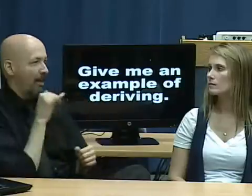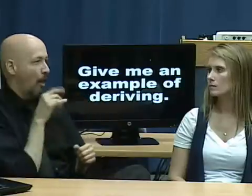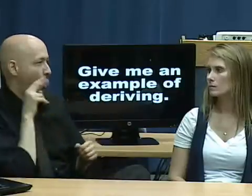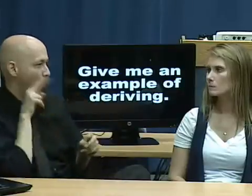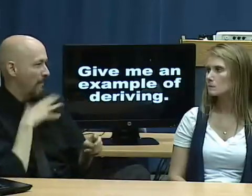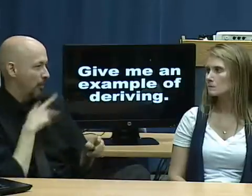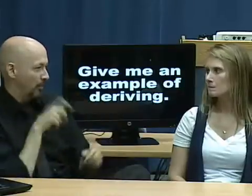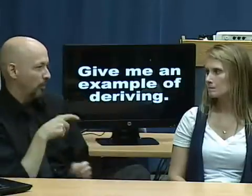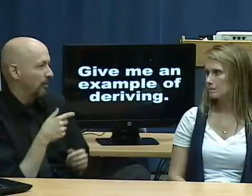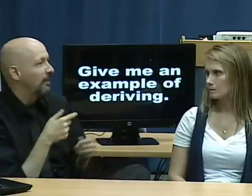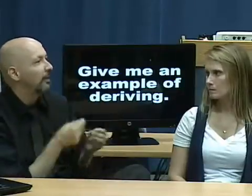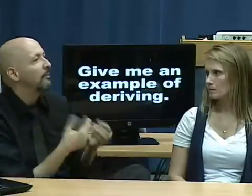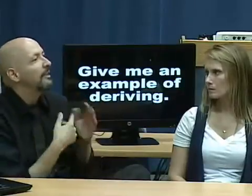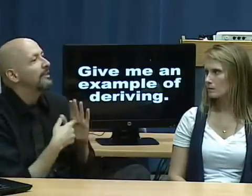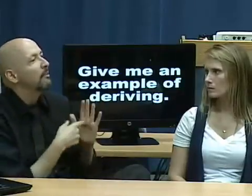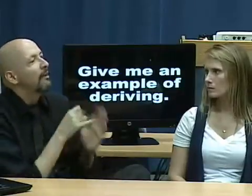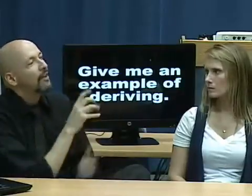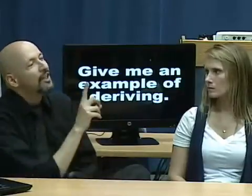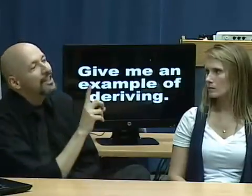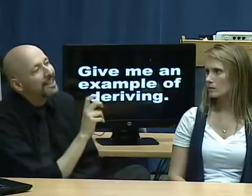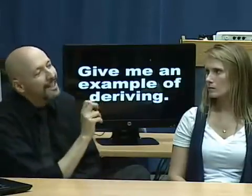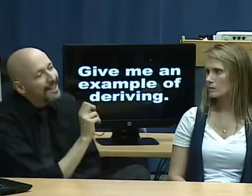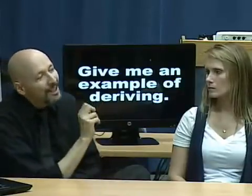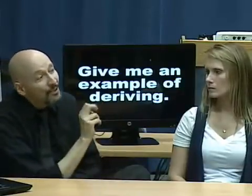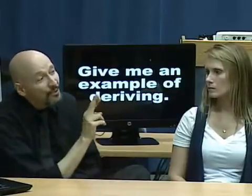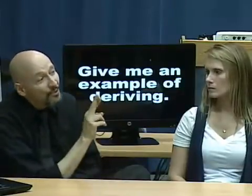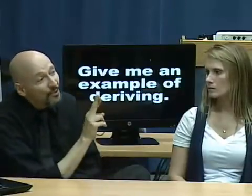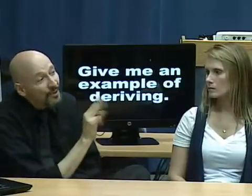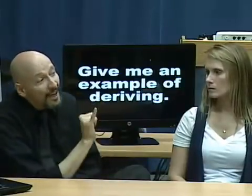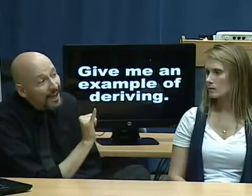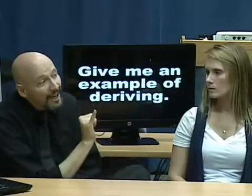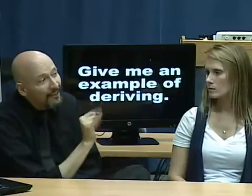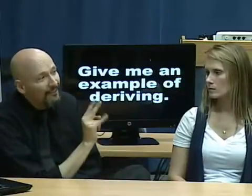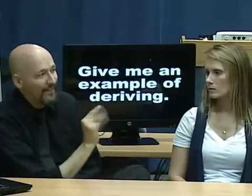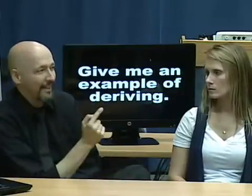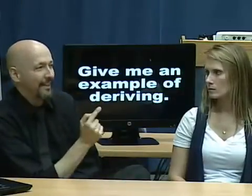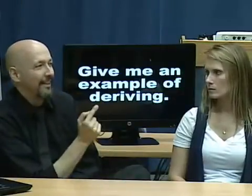Look at my question. Give me an example of D-E-R-I-V-I-N-G,